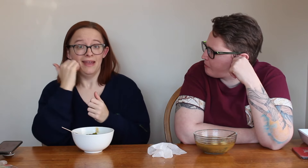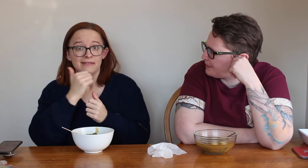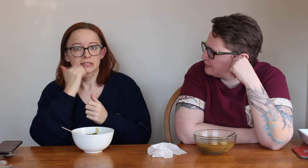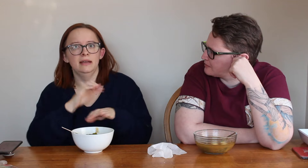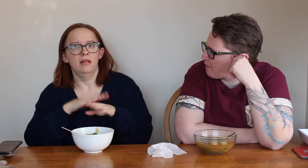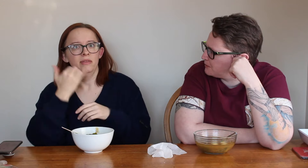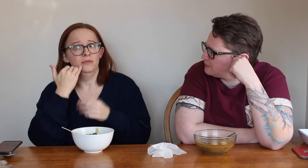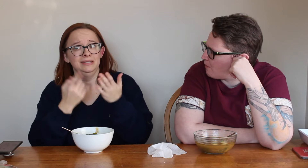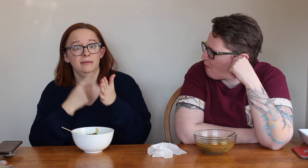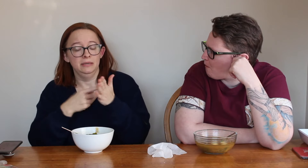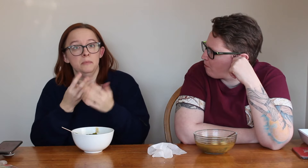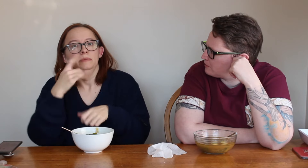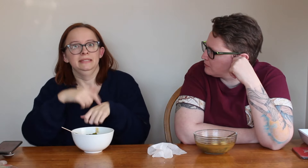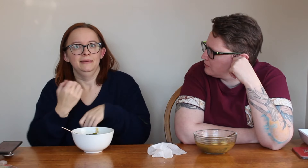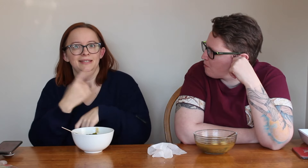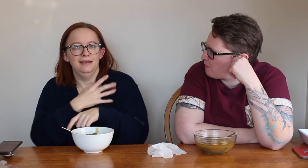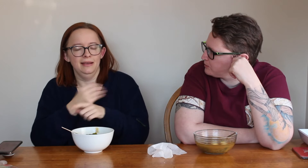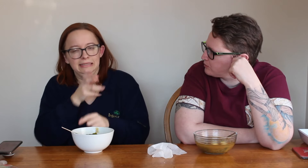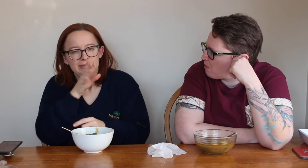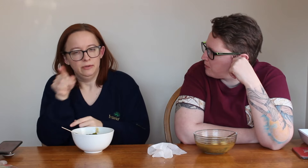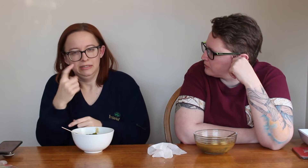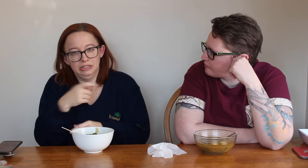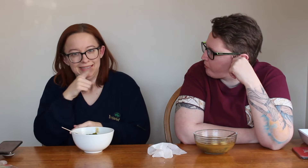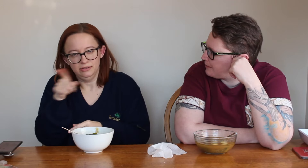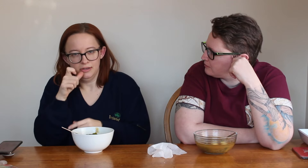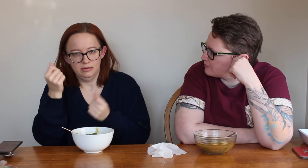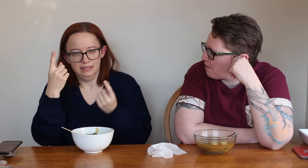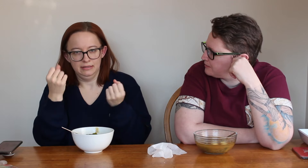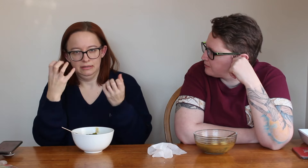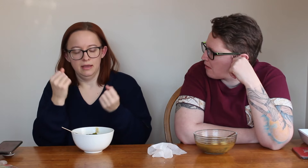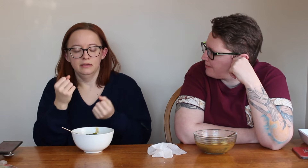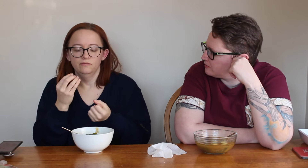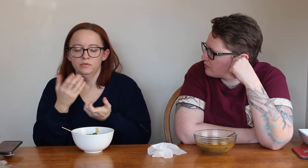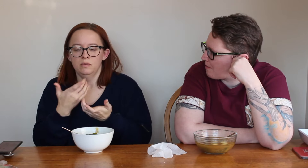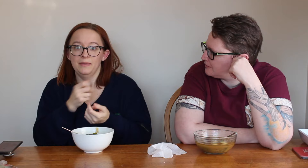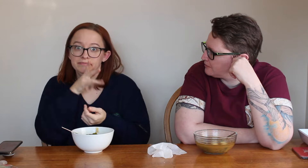Signing with him so I would say most of the time if it's just the two of us, or with her, I'm signing. Every once in a while